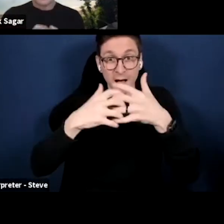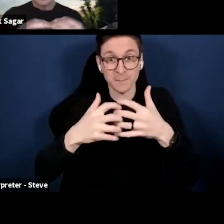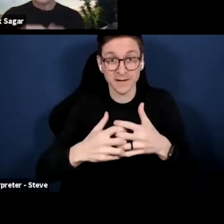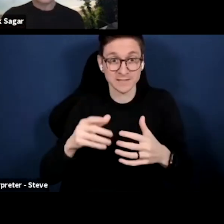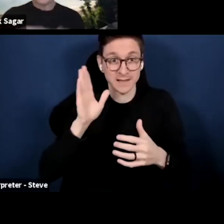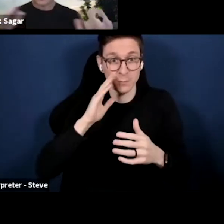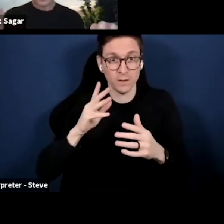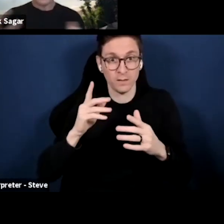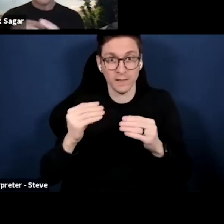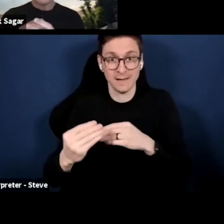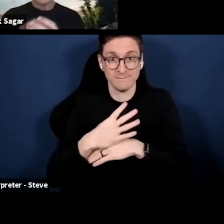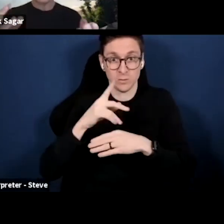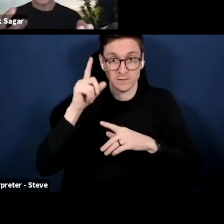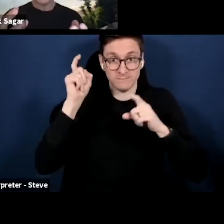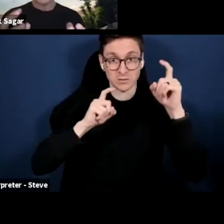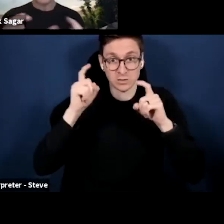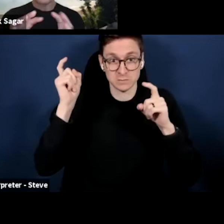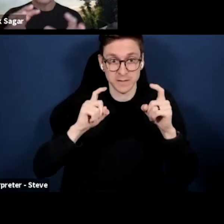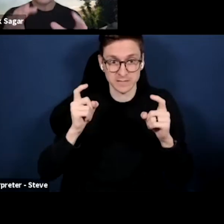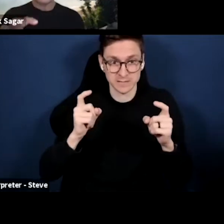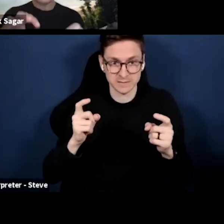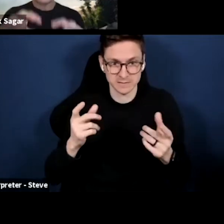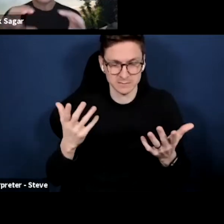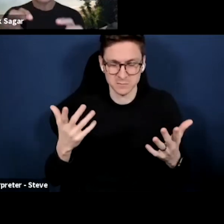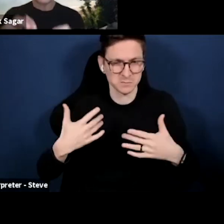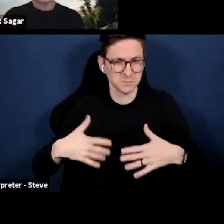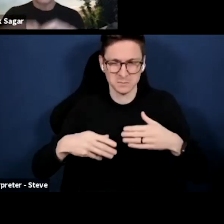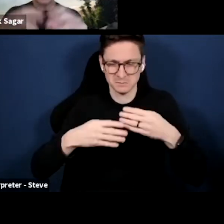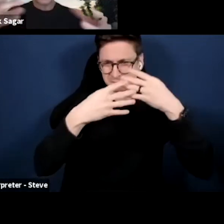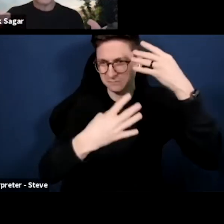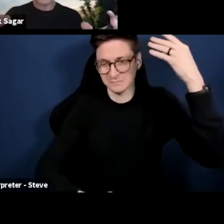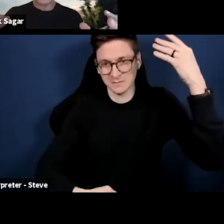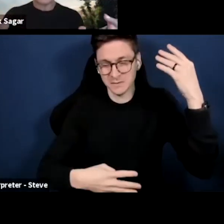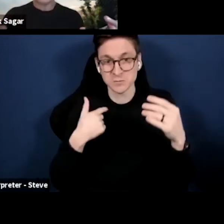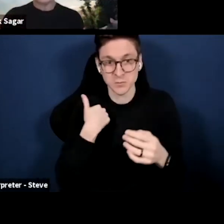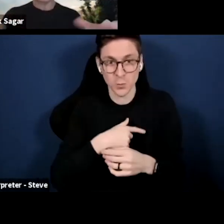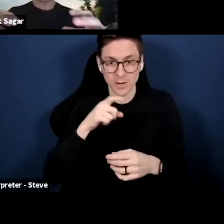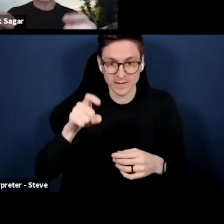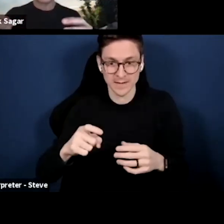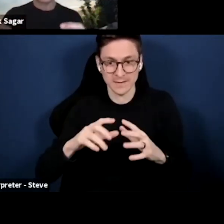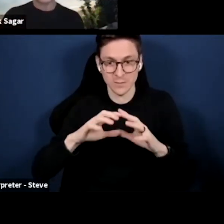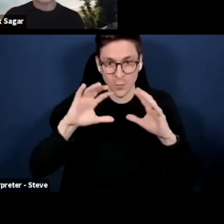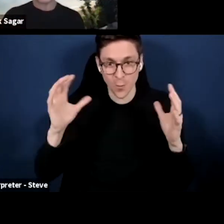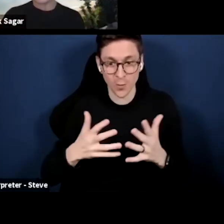leads to combinatorial explosion so you need a system to simulate how these pieces come together